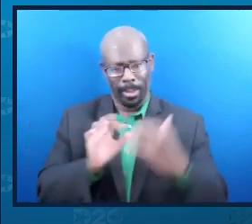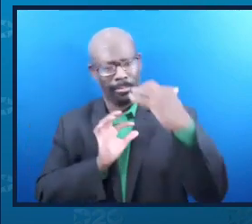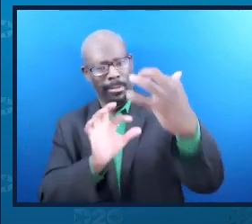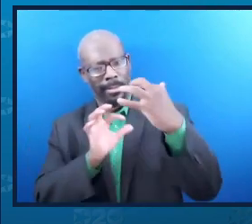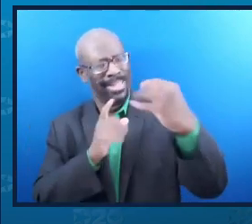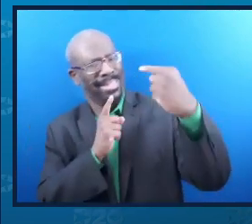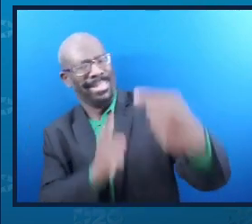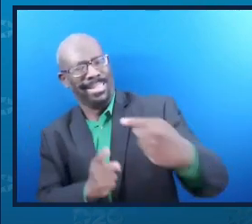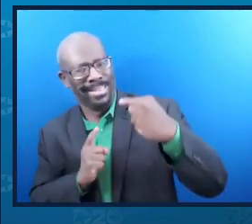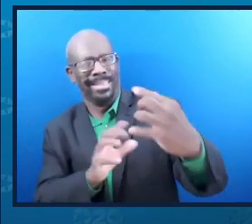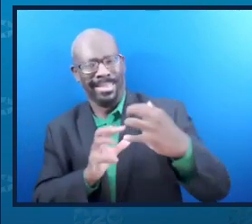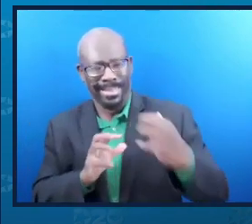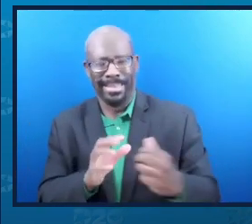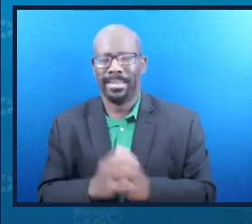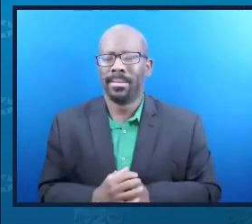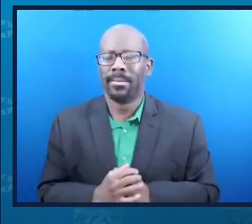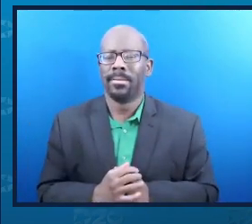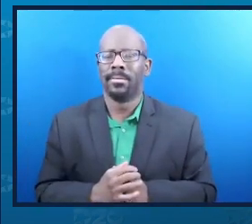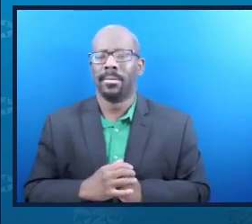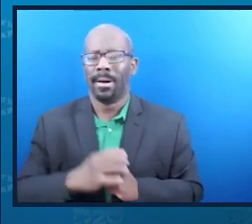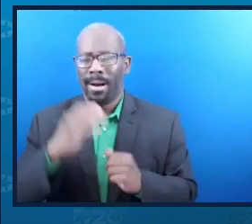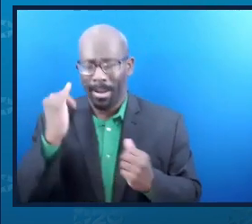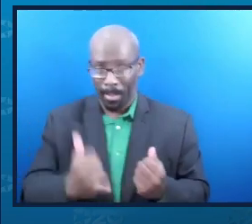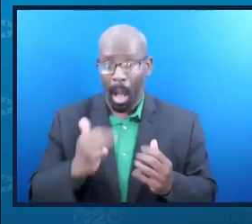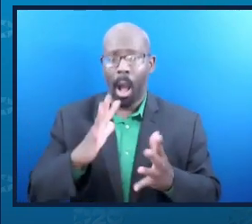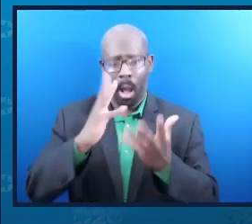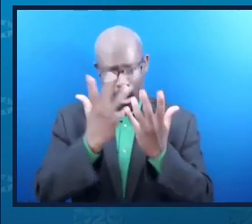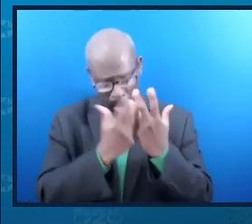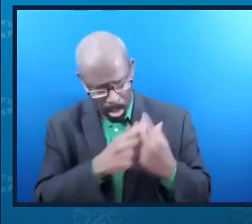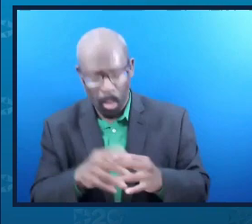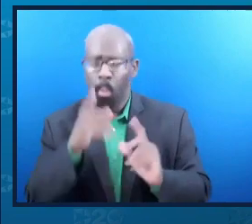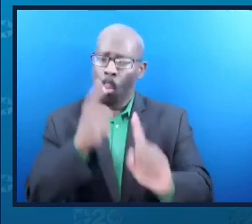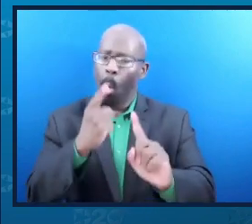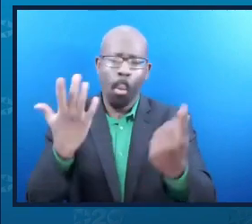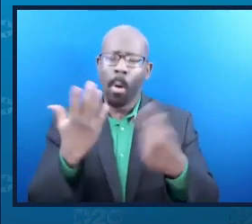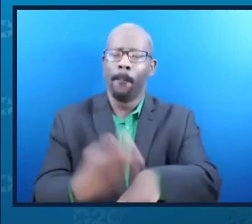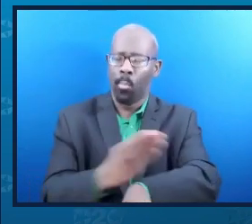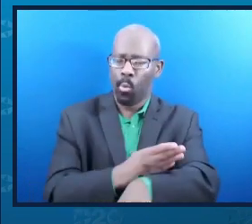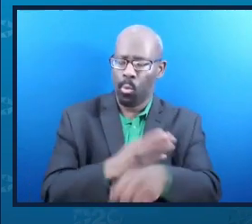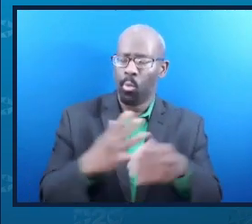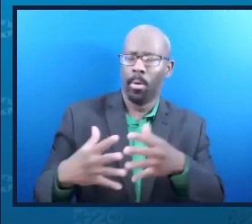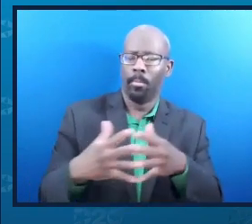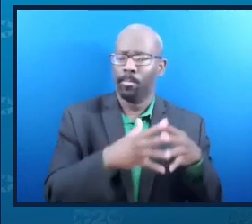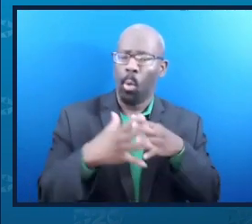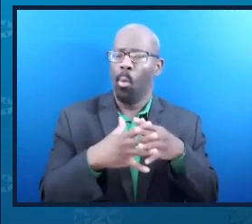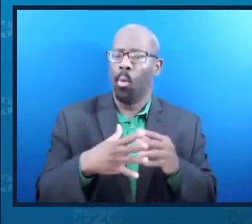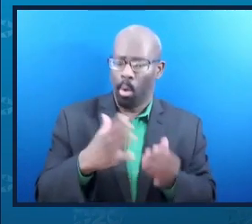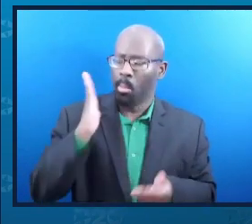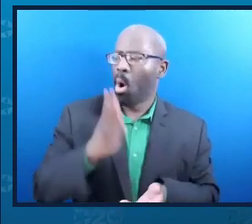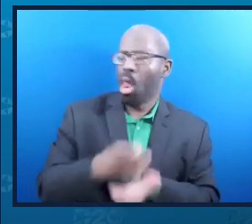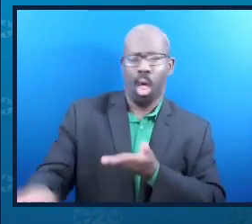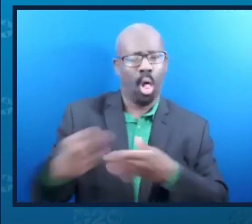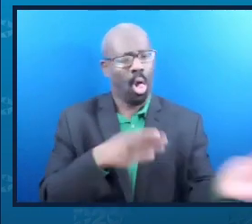CONSTITUTION TO INCLUDE THE VOICES OF THOSE WHO ONCE HAVE BEEN LEFT OUT.